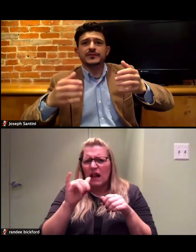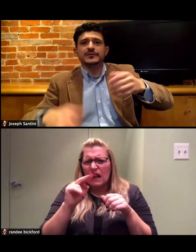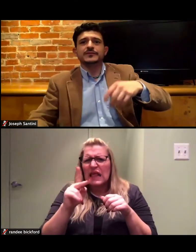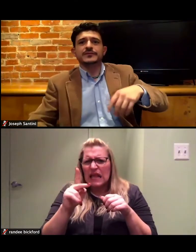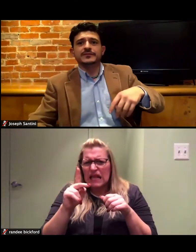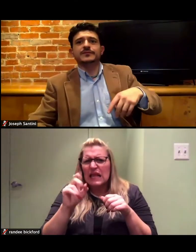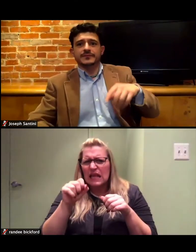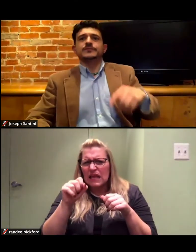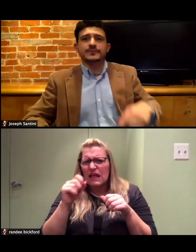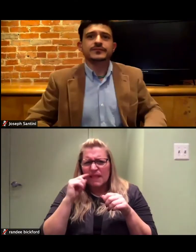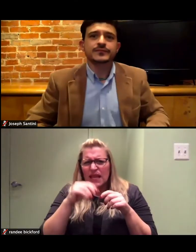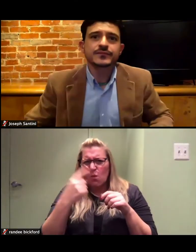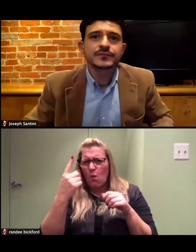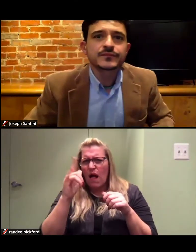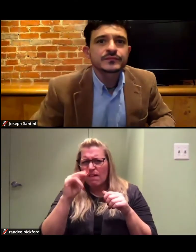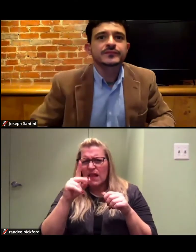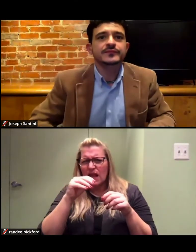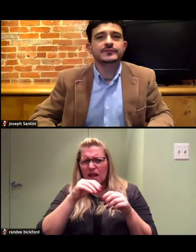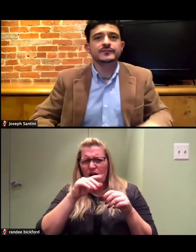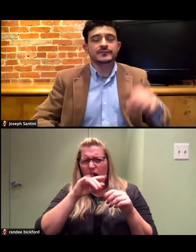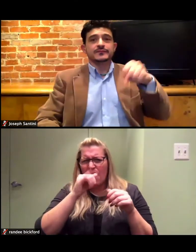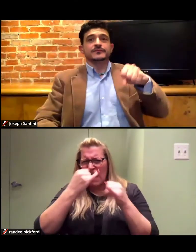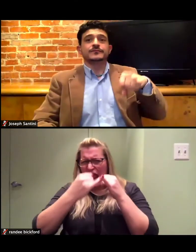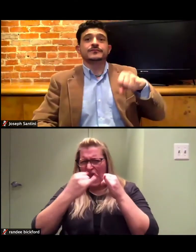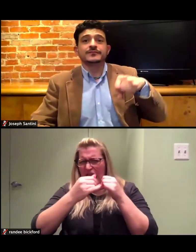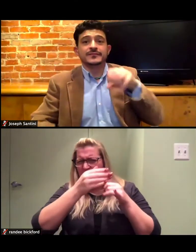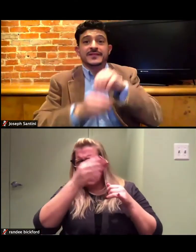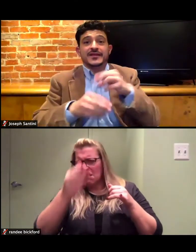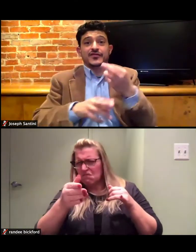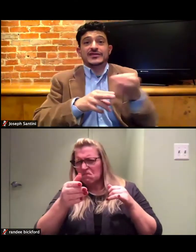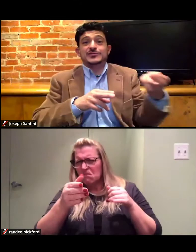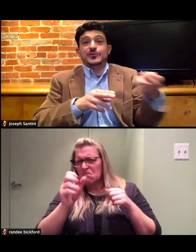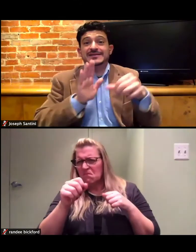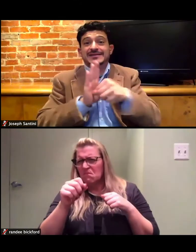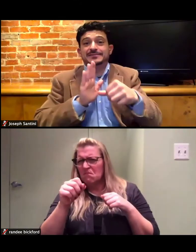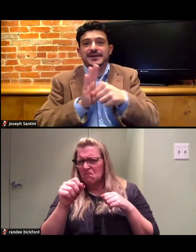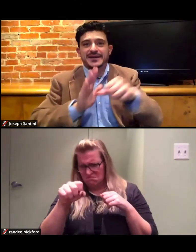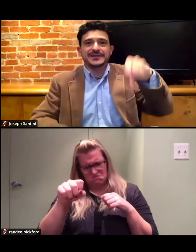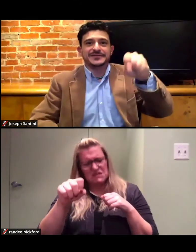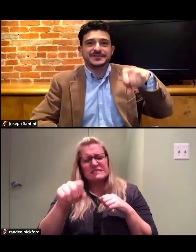Do you have a list of how all of these topics can relate to